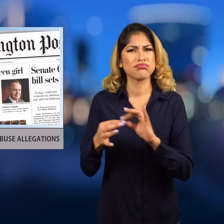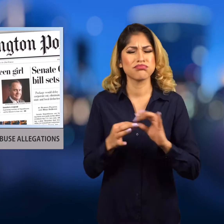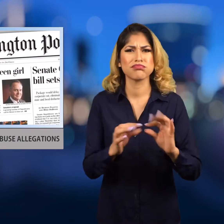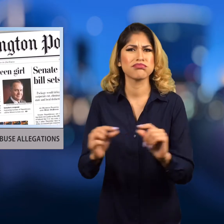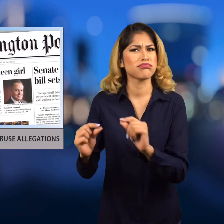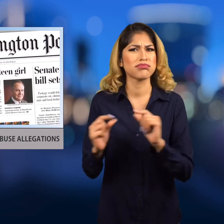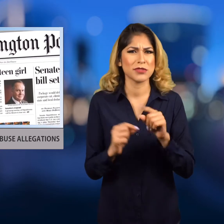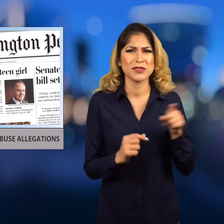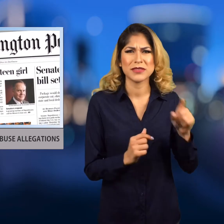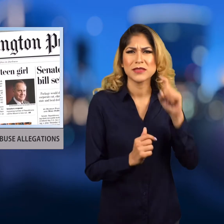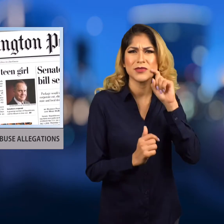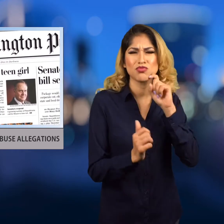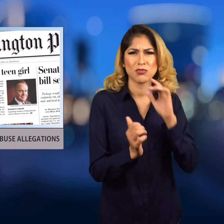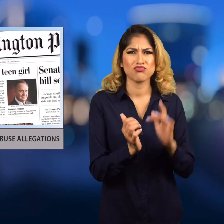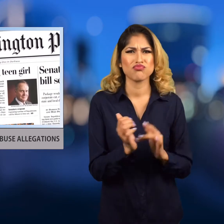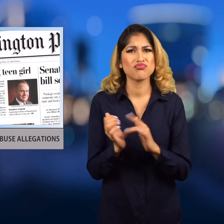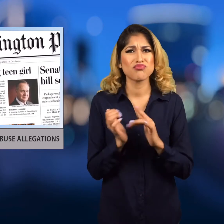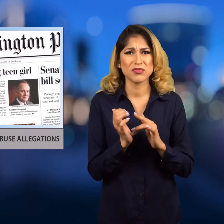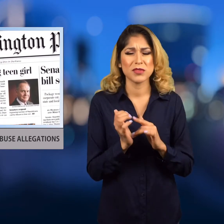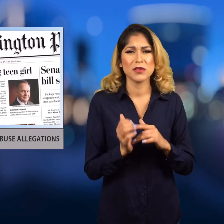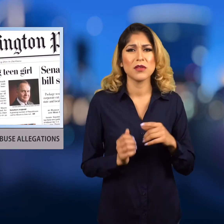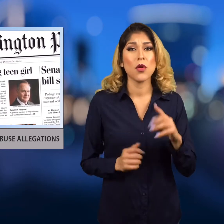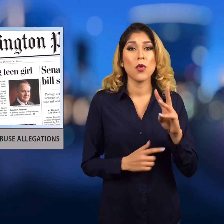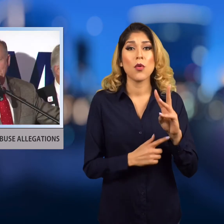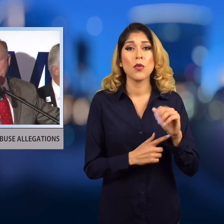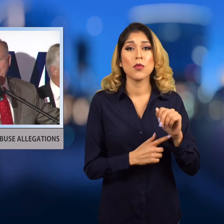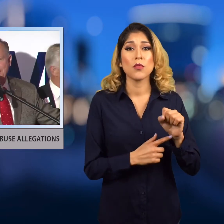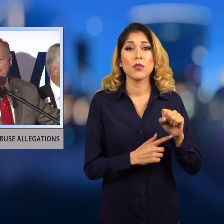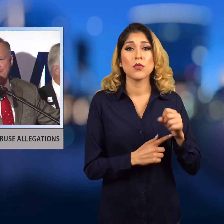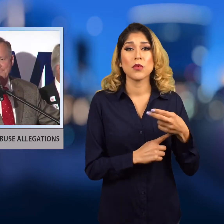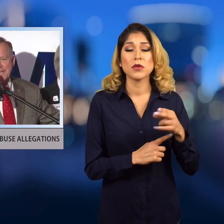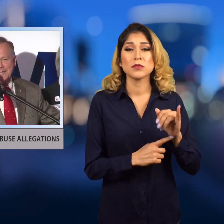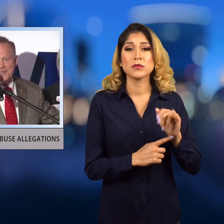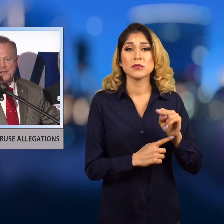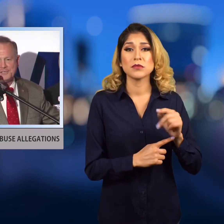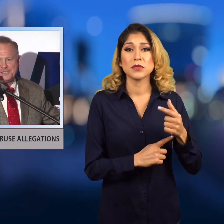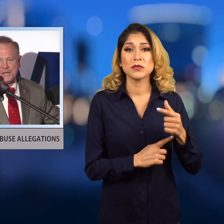shock waves through Washington D.C. According to a Washington